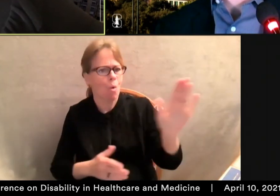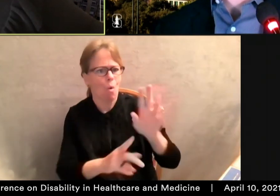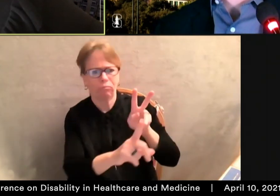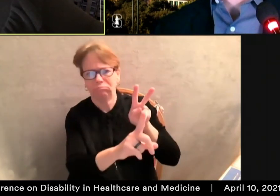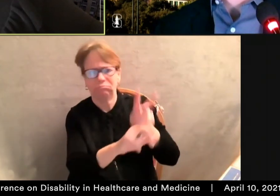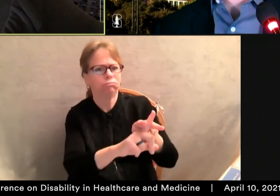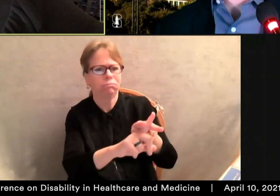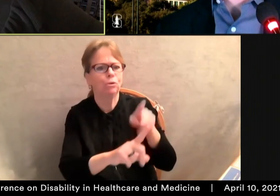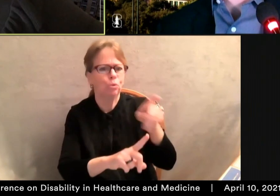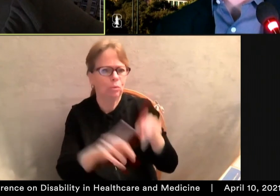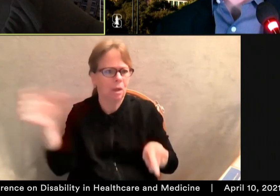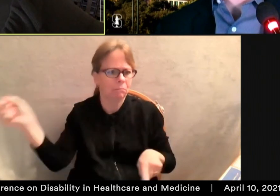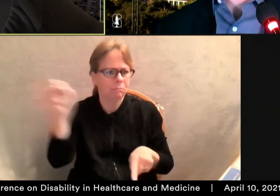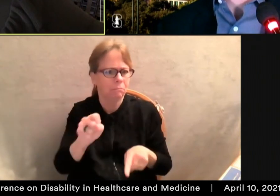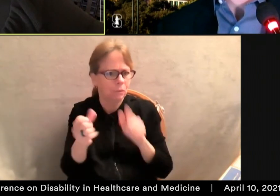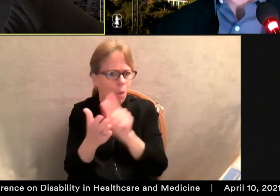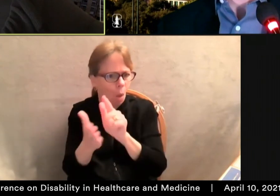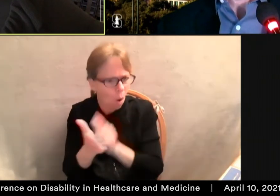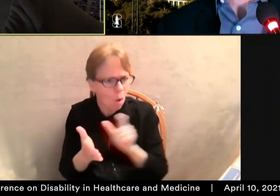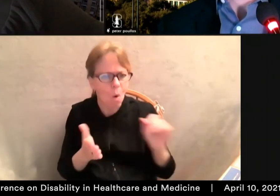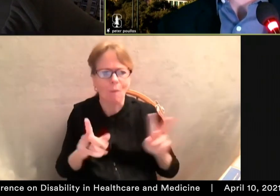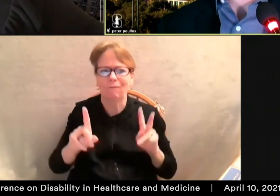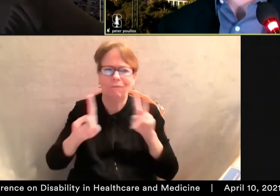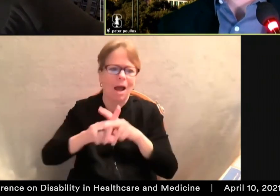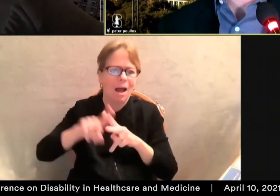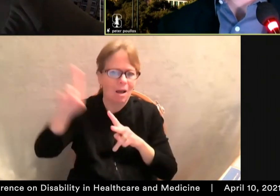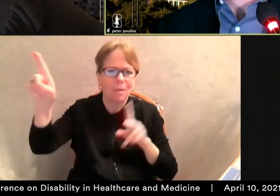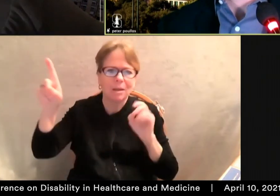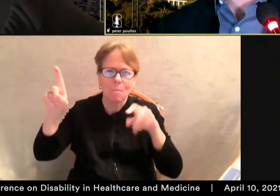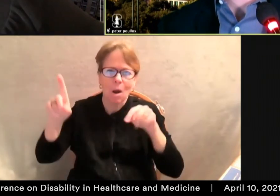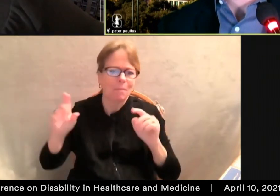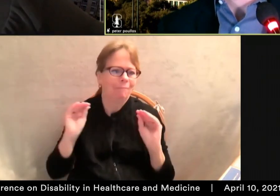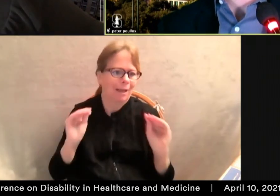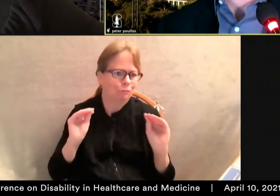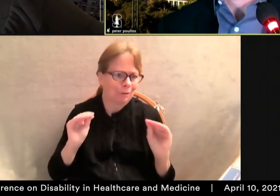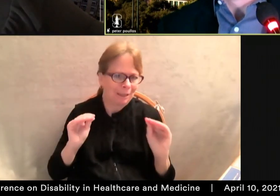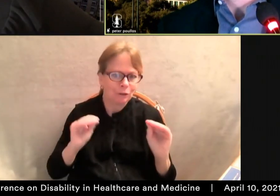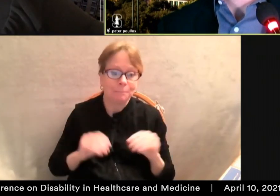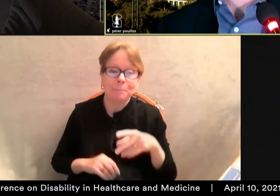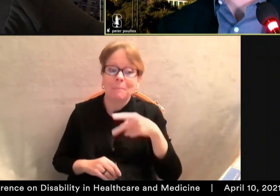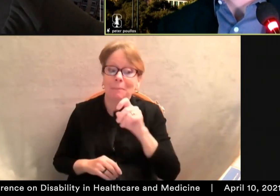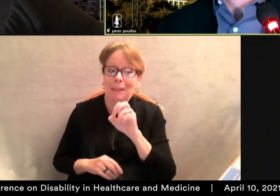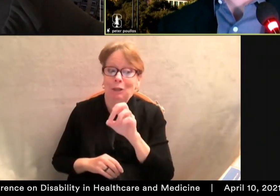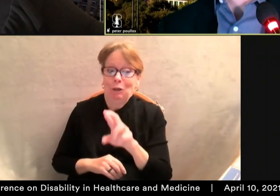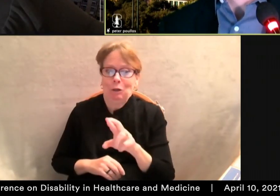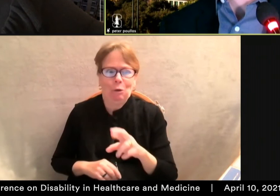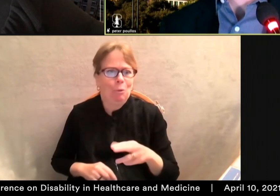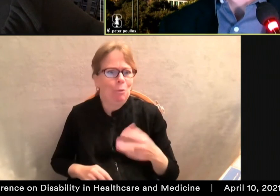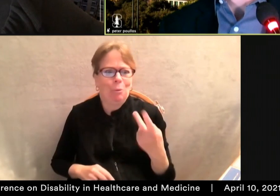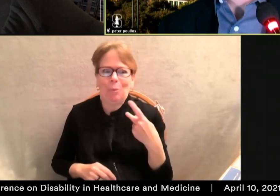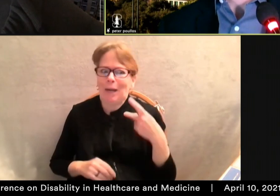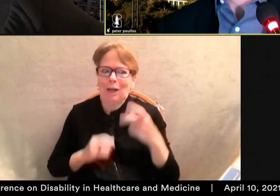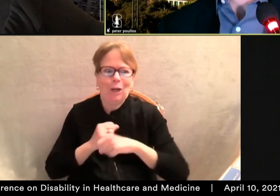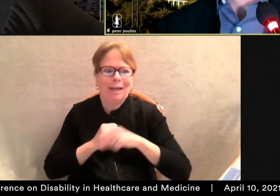Well I could talk to you all day about this, and I'm sure our audience could also listen